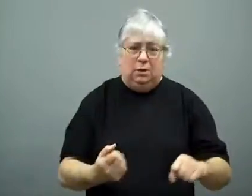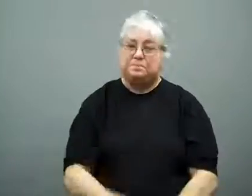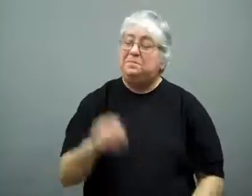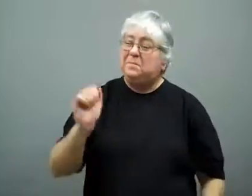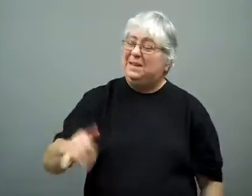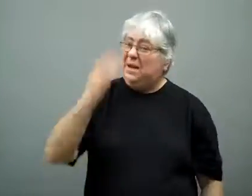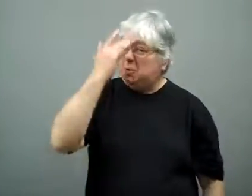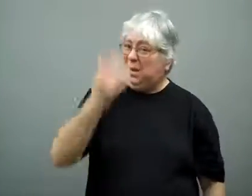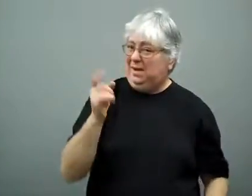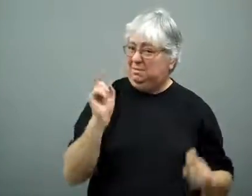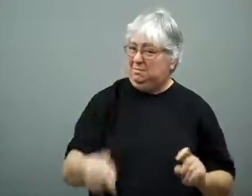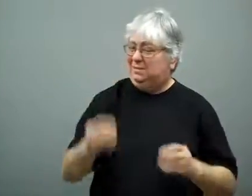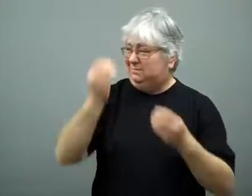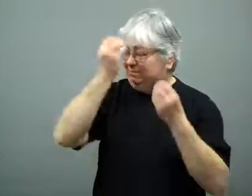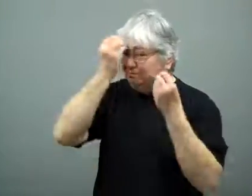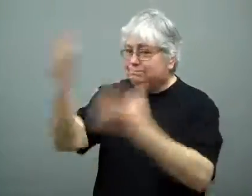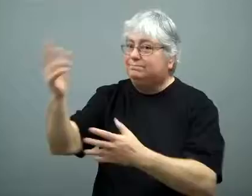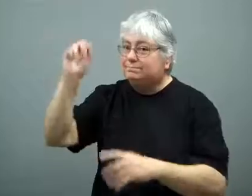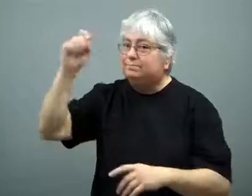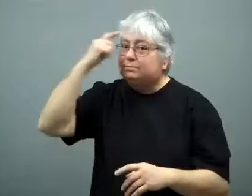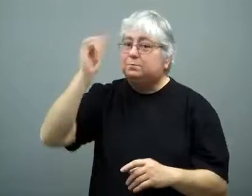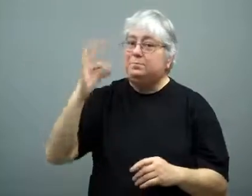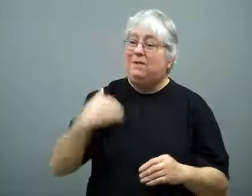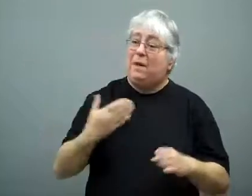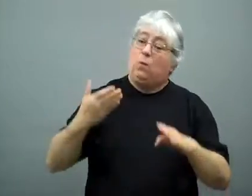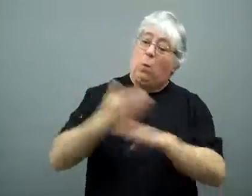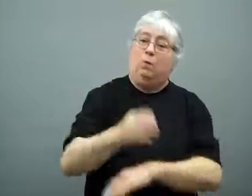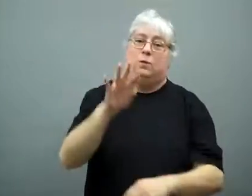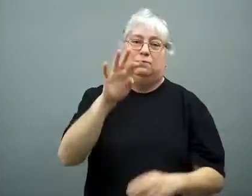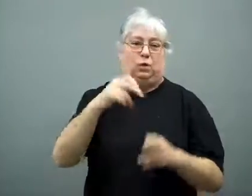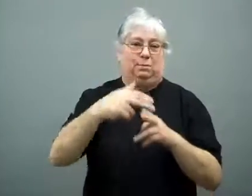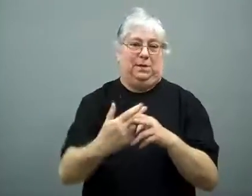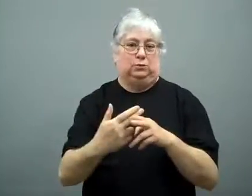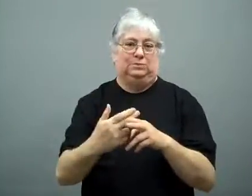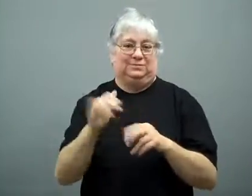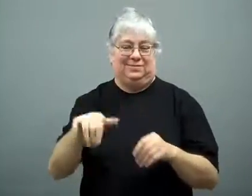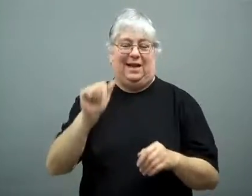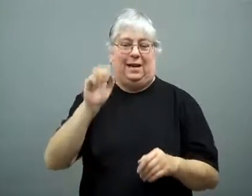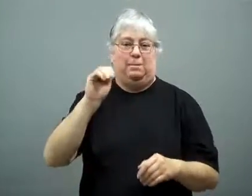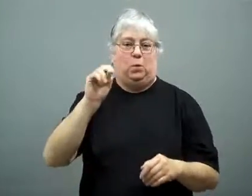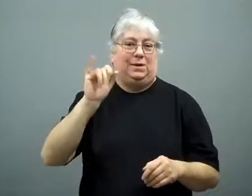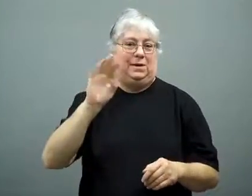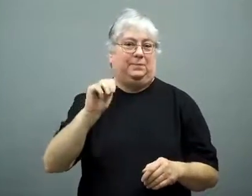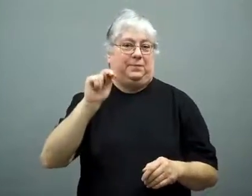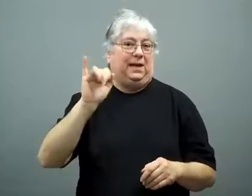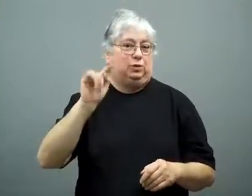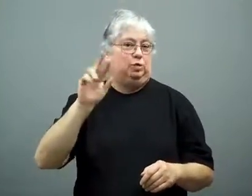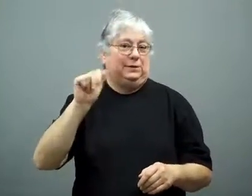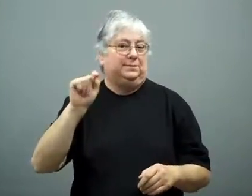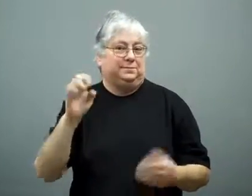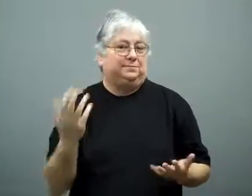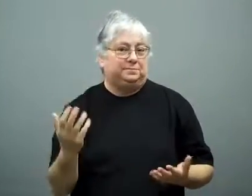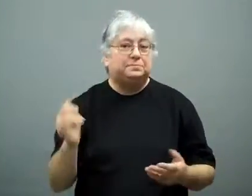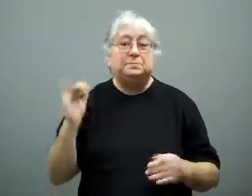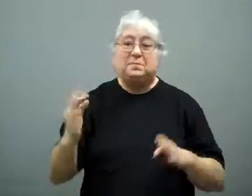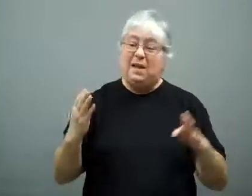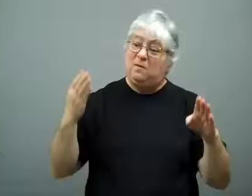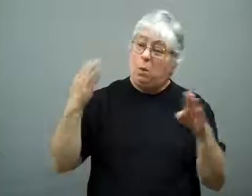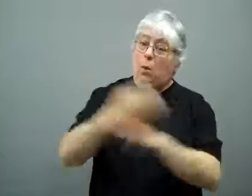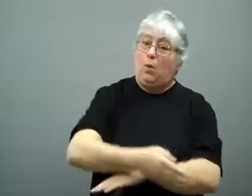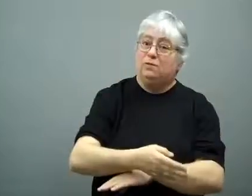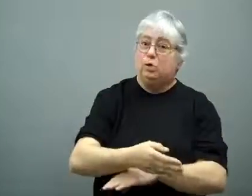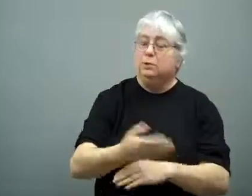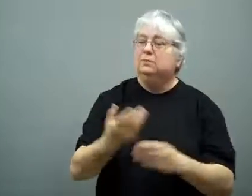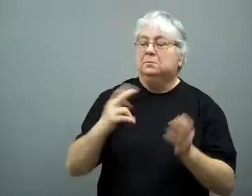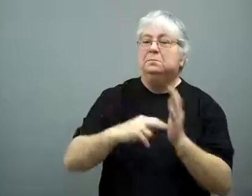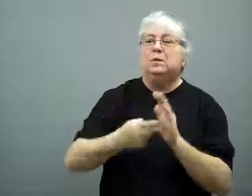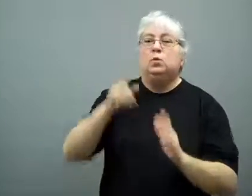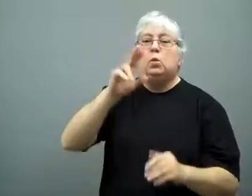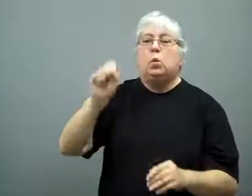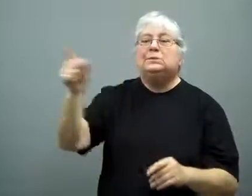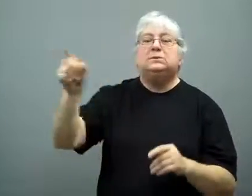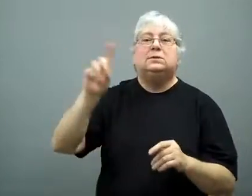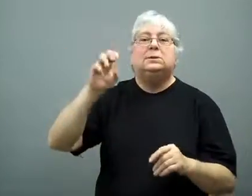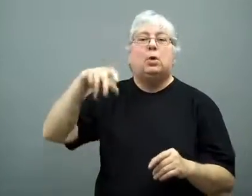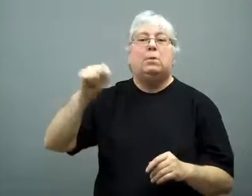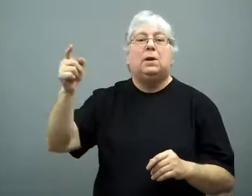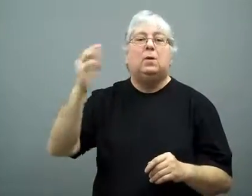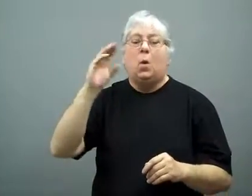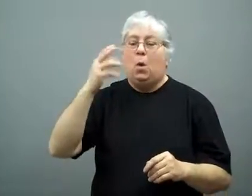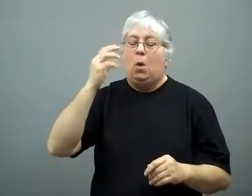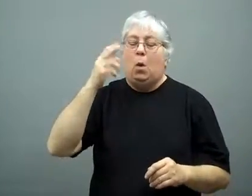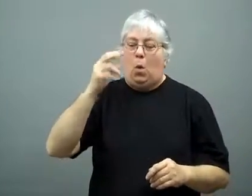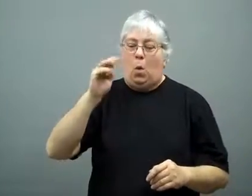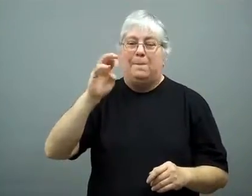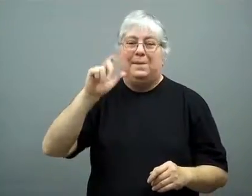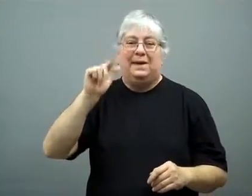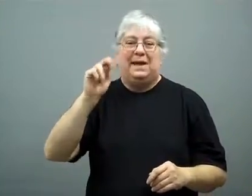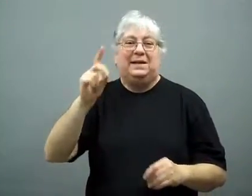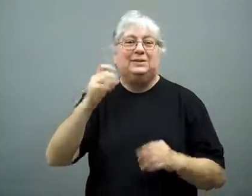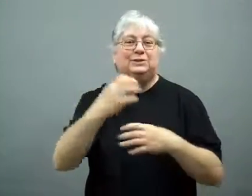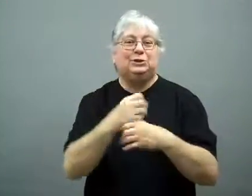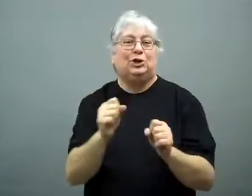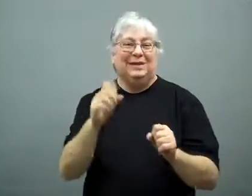That's why over 400 pounds of the stuff must be reported. It's explosive.